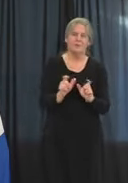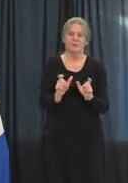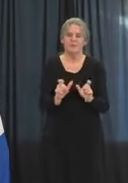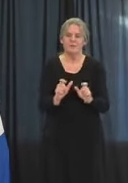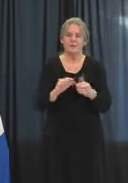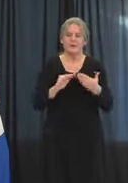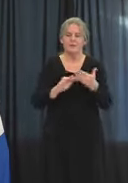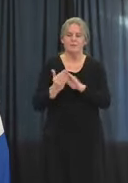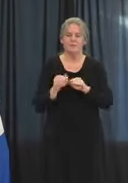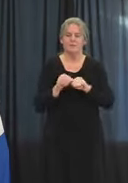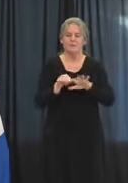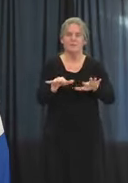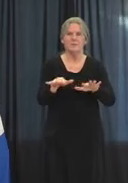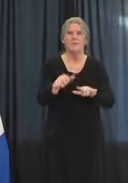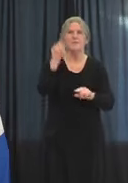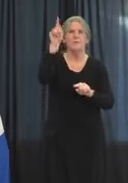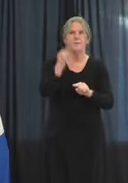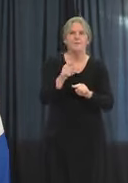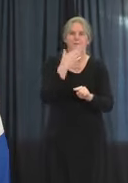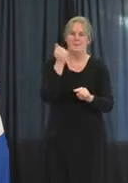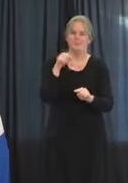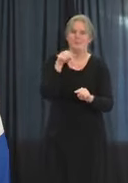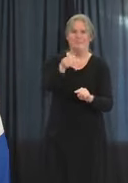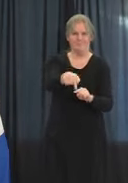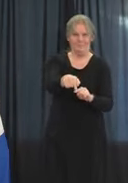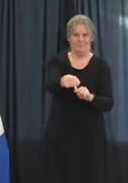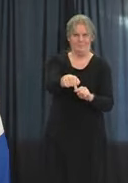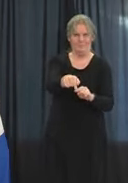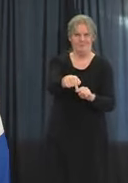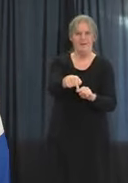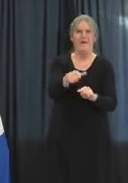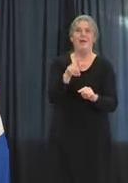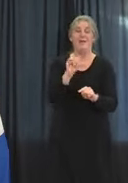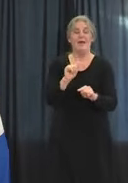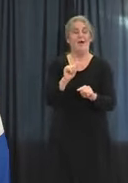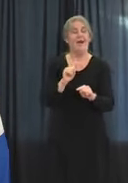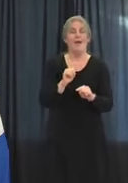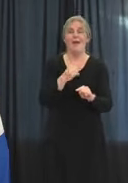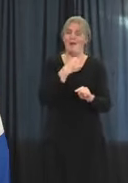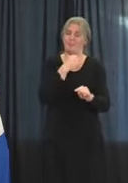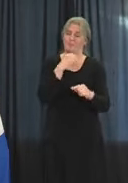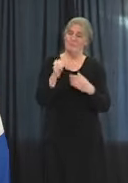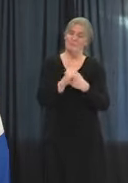community transmission of COVID, the better. And it is due to the imminent threat of community transmission